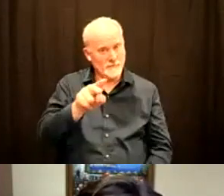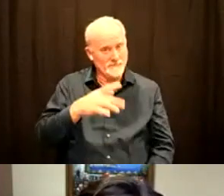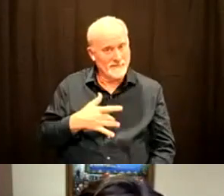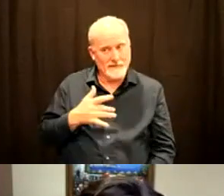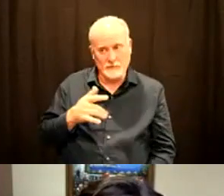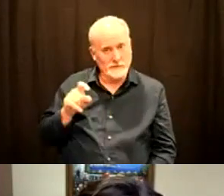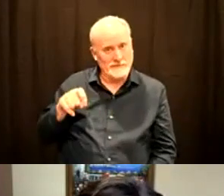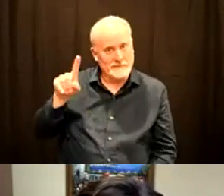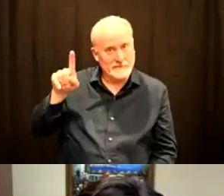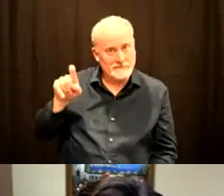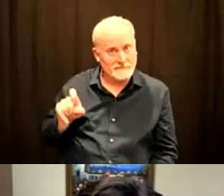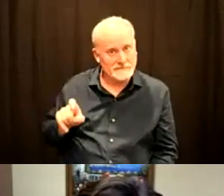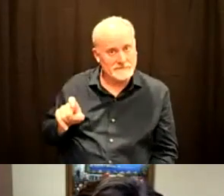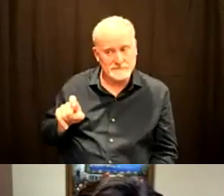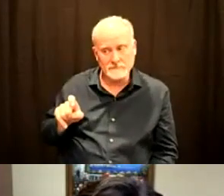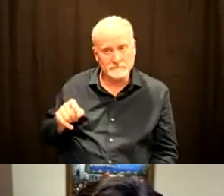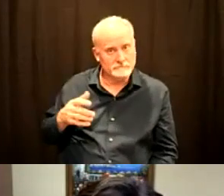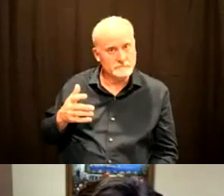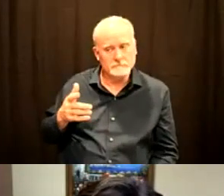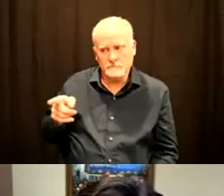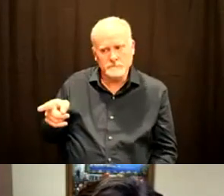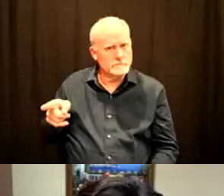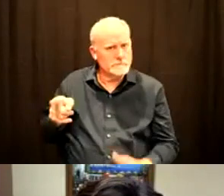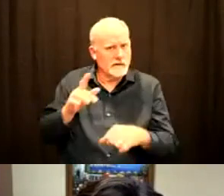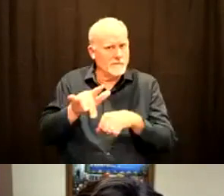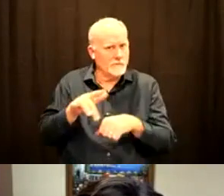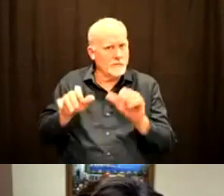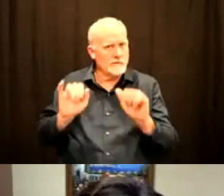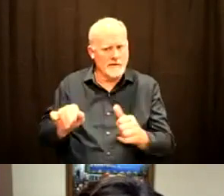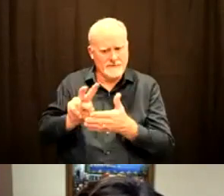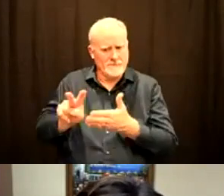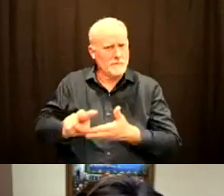that opportunity exists in the active sentinel testing and that's something we should be proud